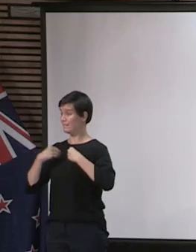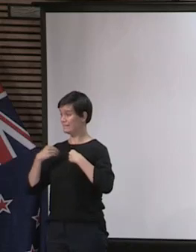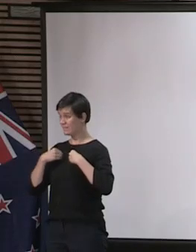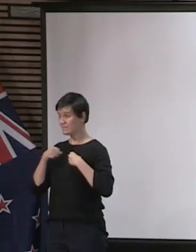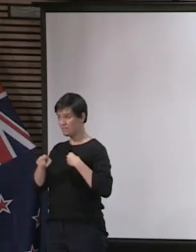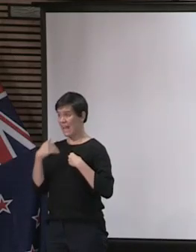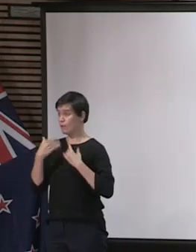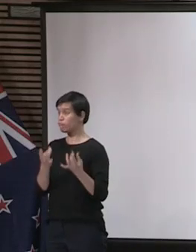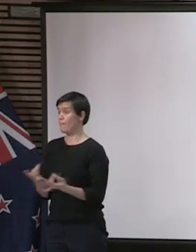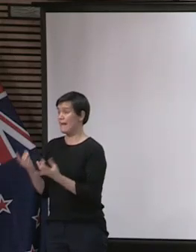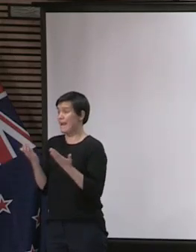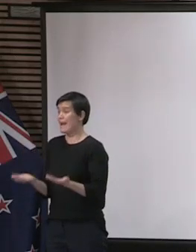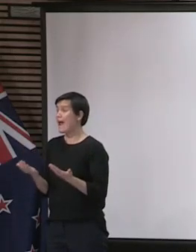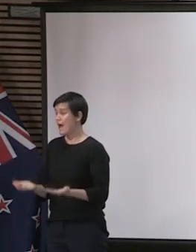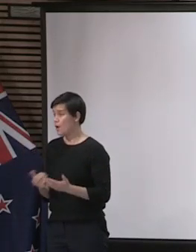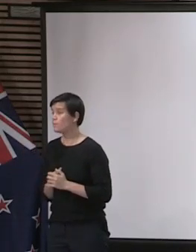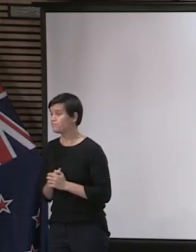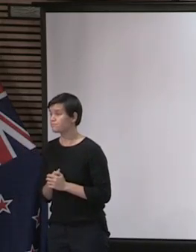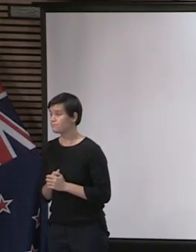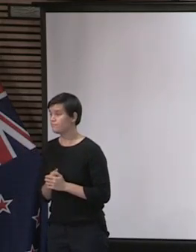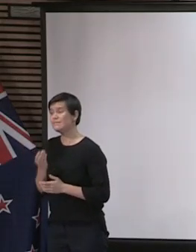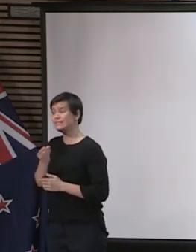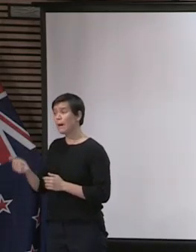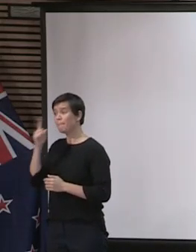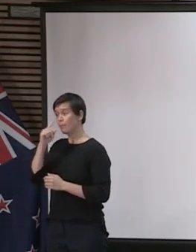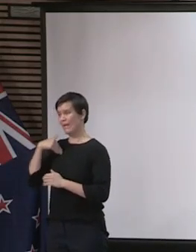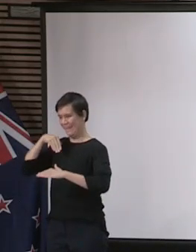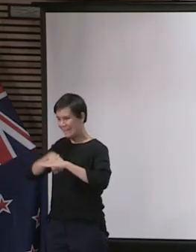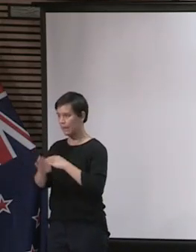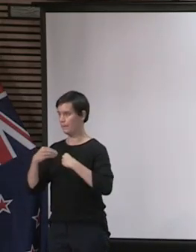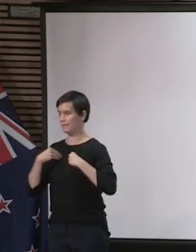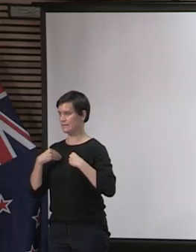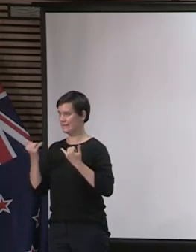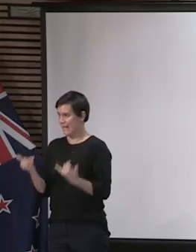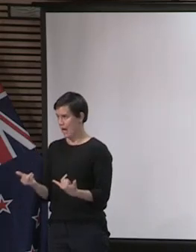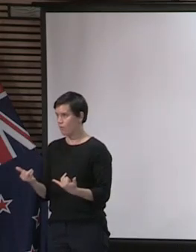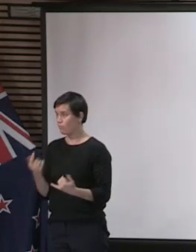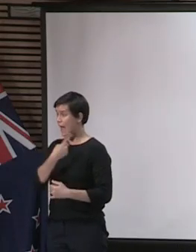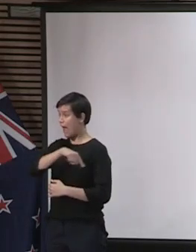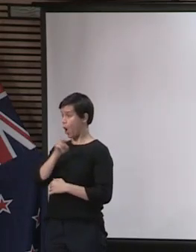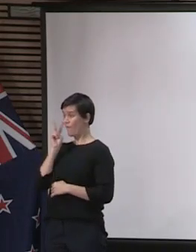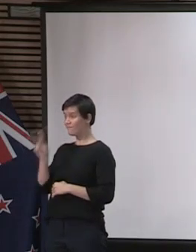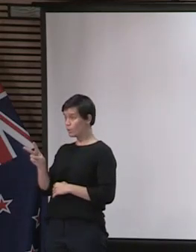3 and there will be in preparation. Of course what we have heard is that in order for people to get started, so